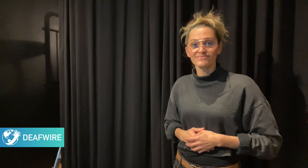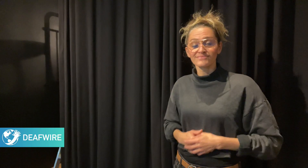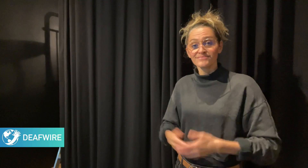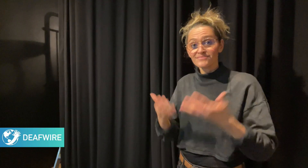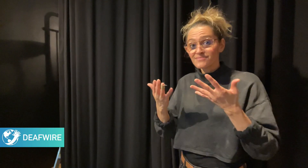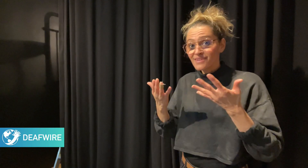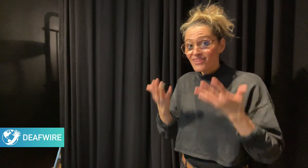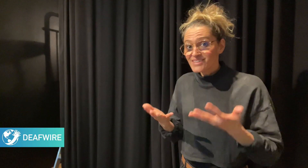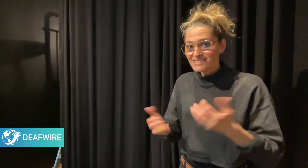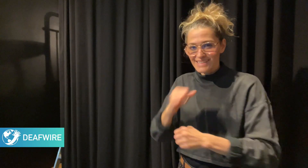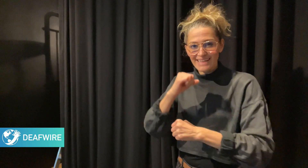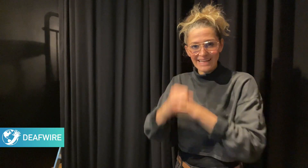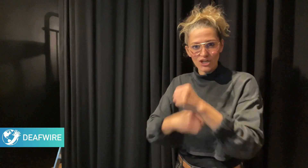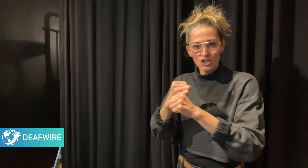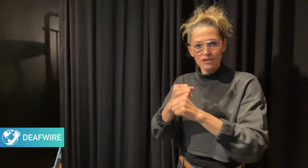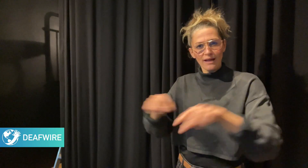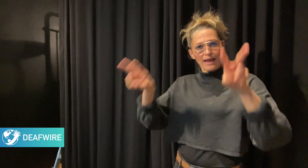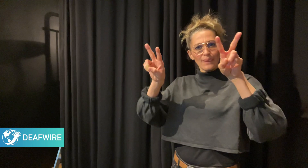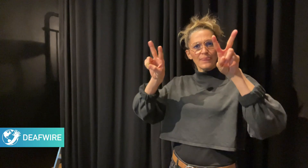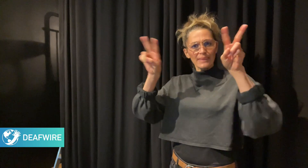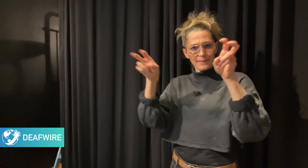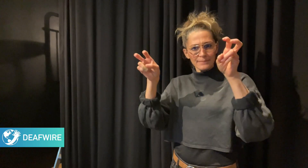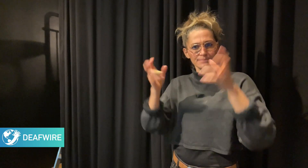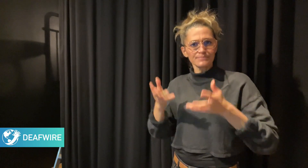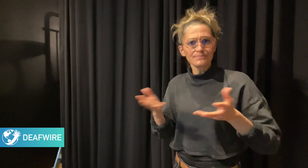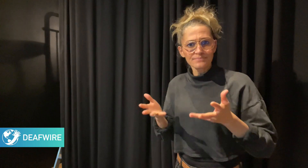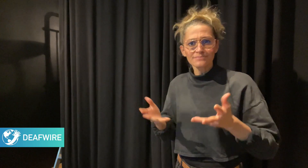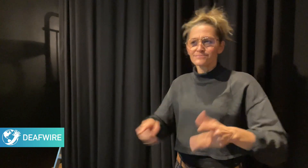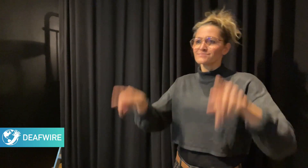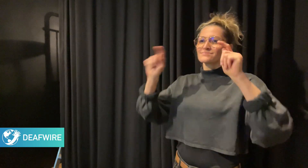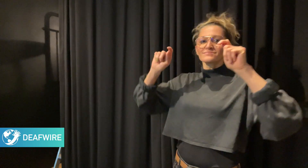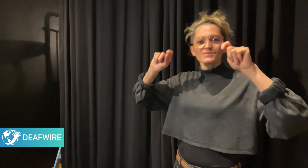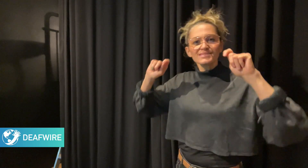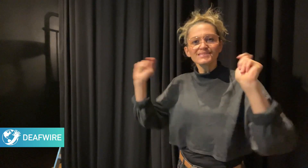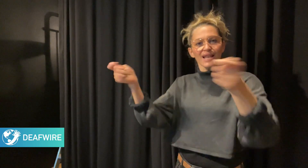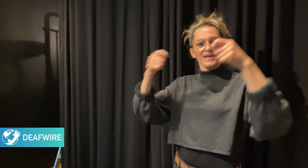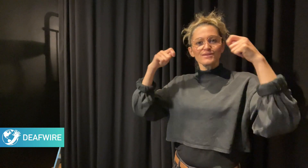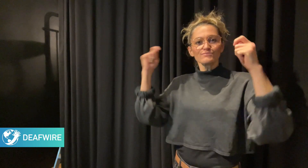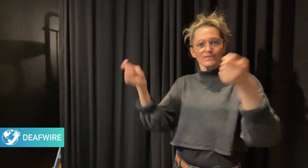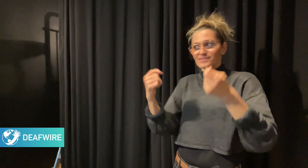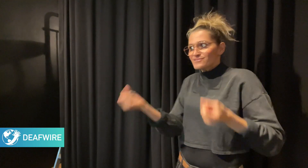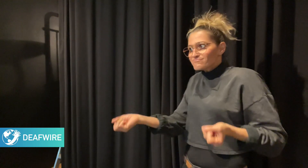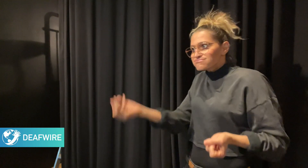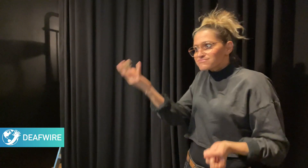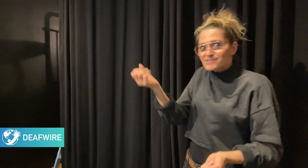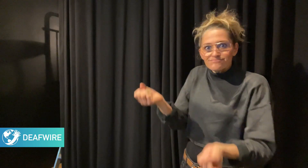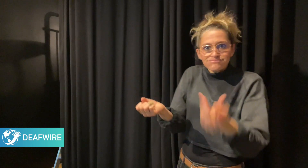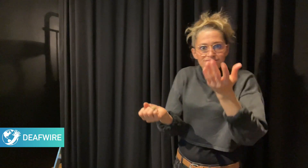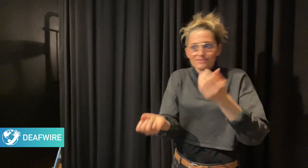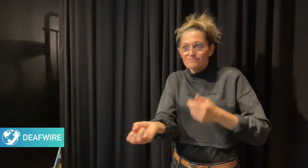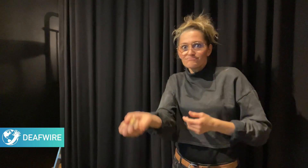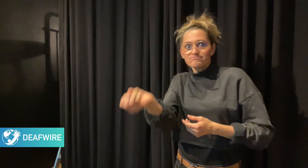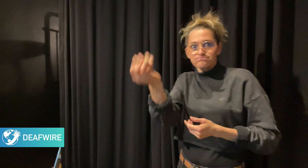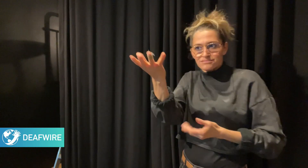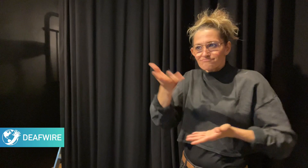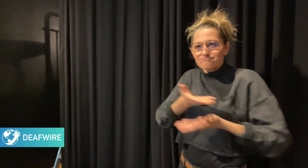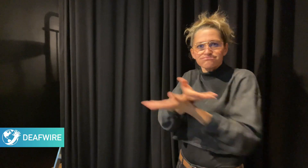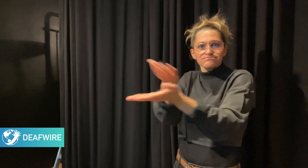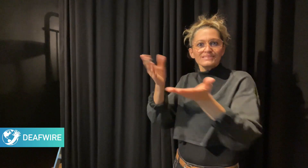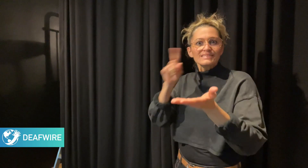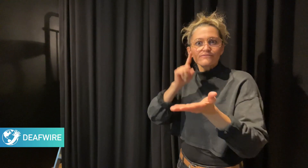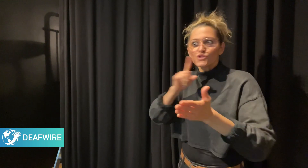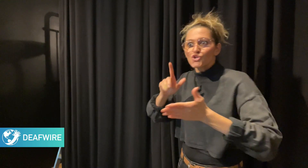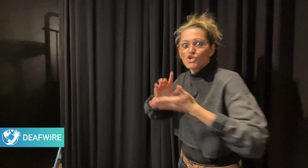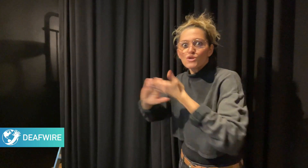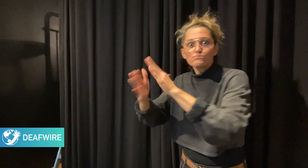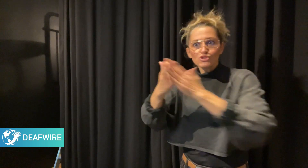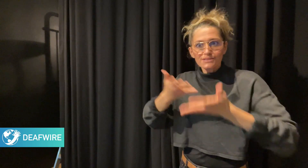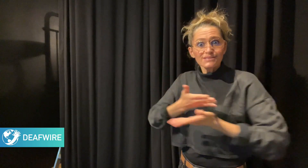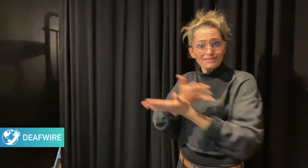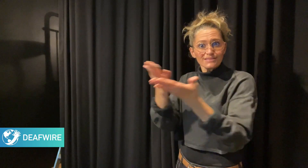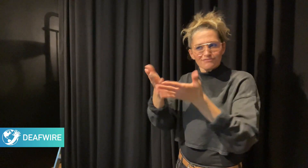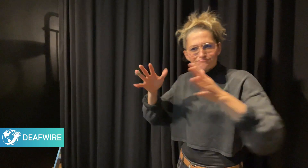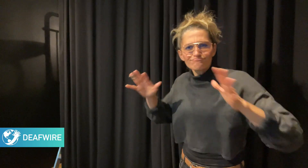This year's theme "Celebrating Thriving Deaf Communities"